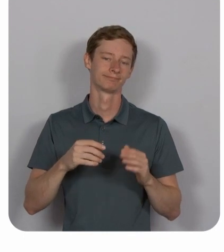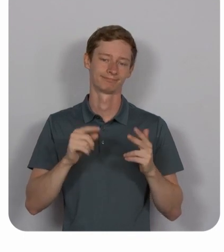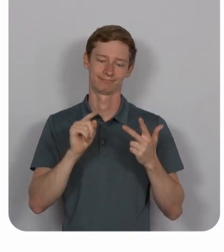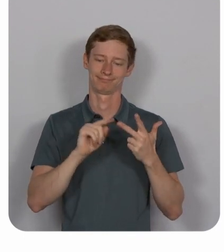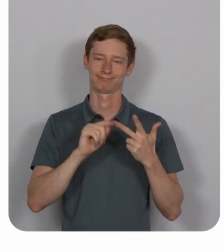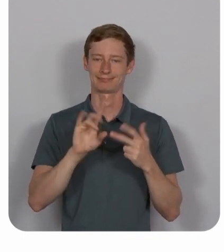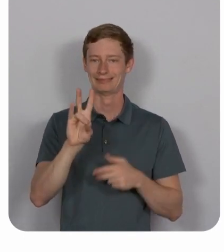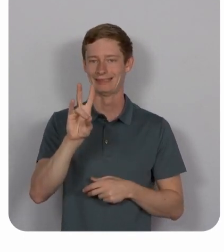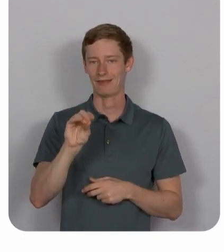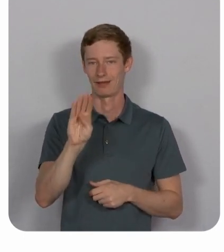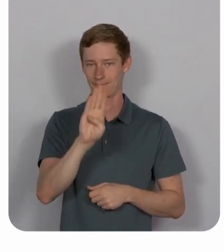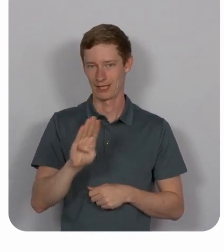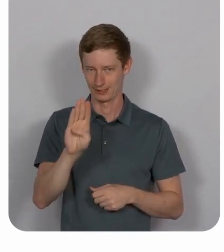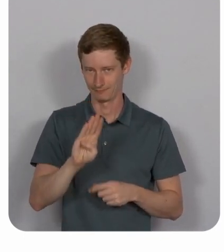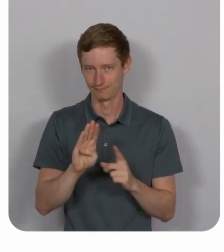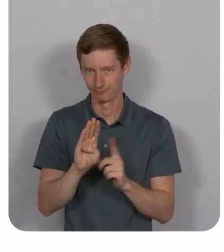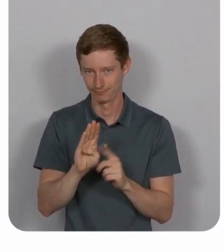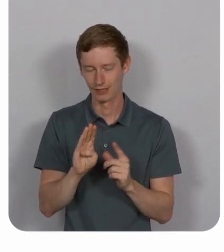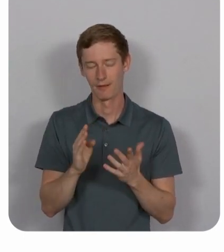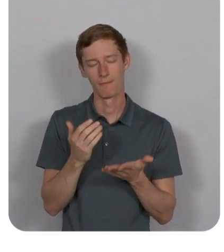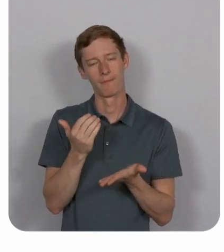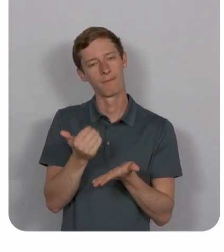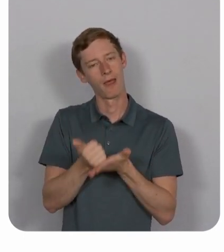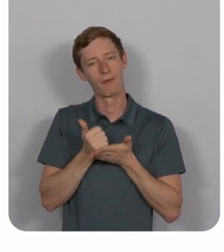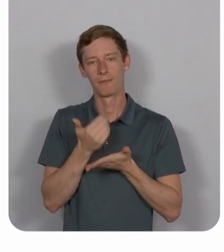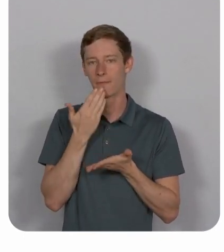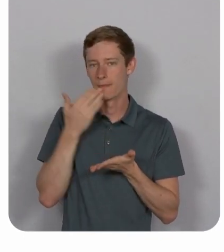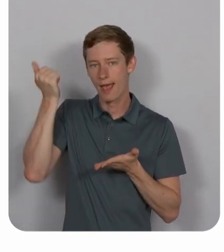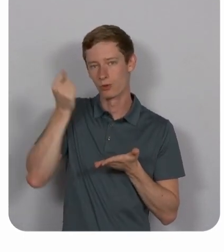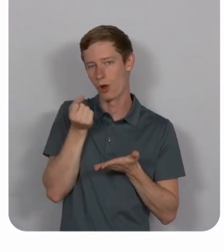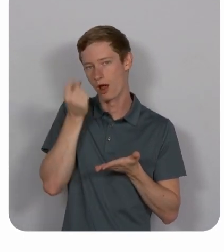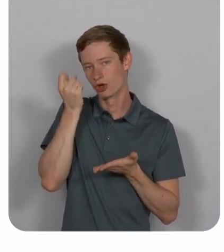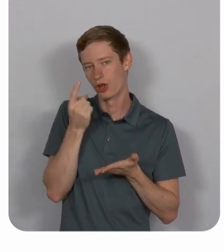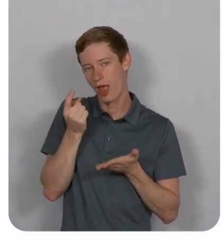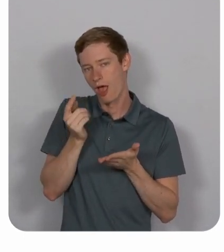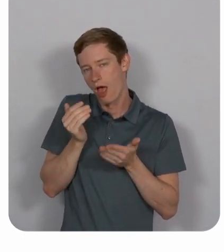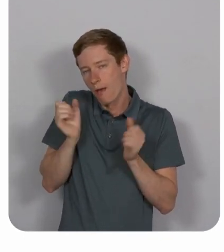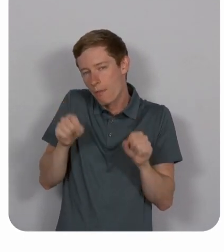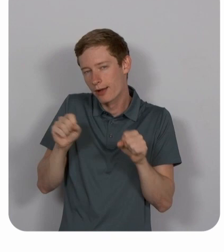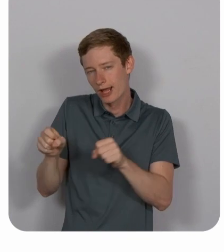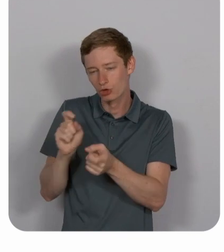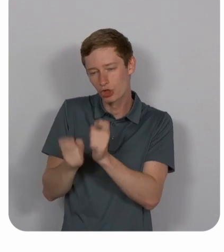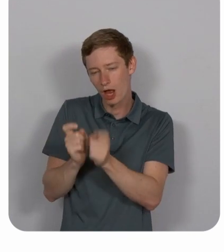So because we felt it would give us the best chance at understanding the changing directions that would necessarily happen.